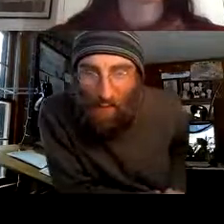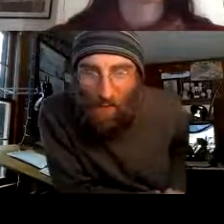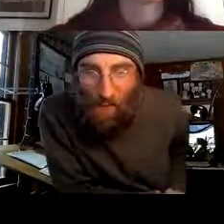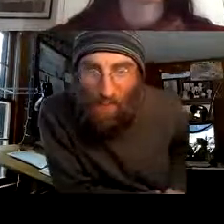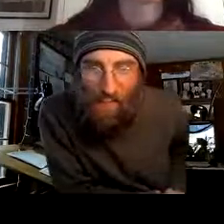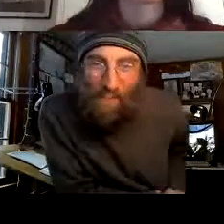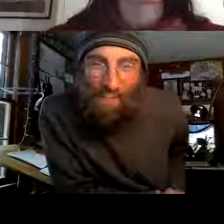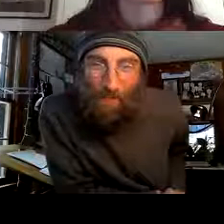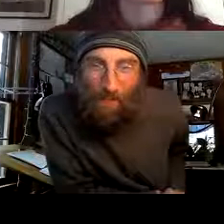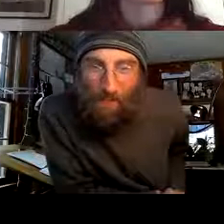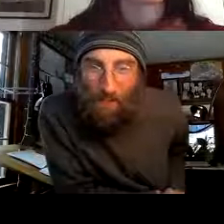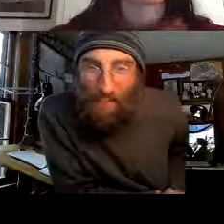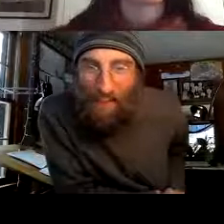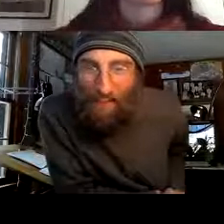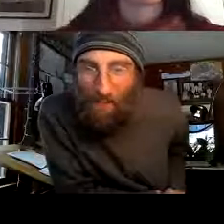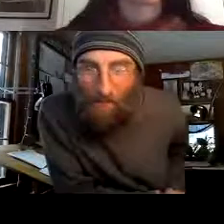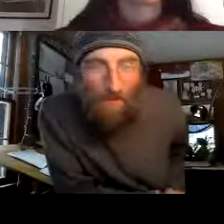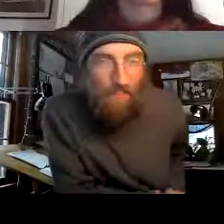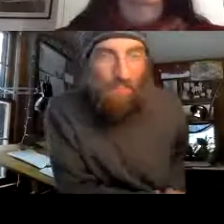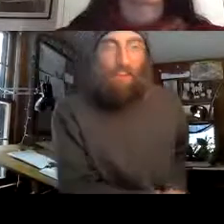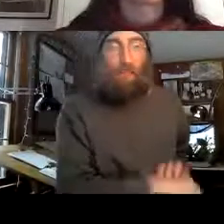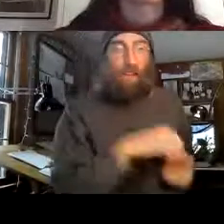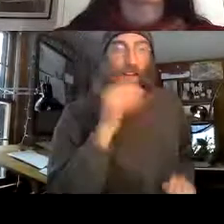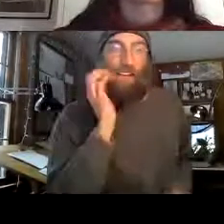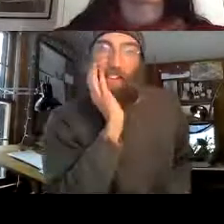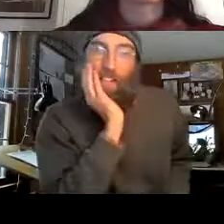little doodle stick figures, tentative at first, are mine.